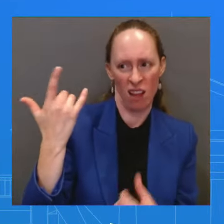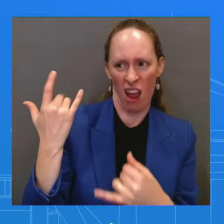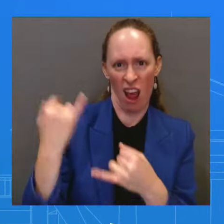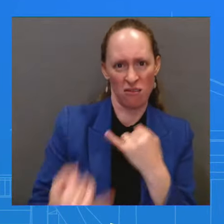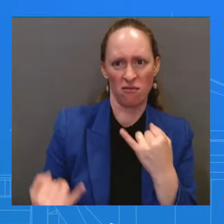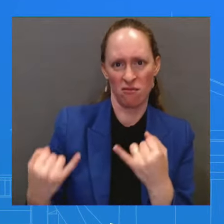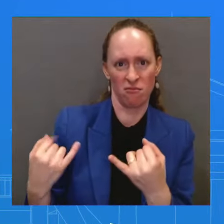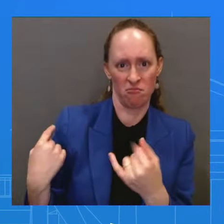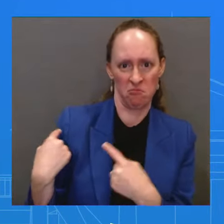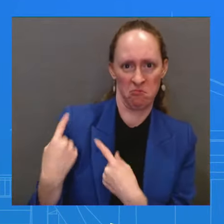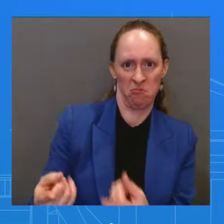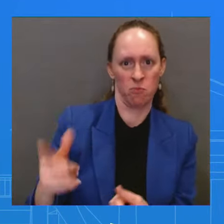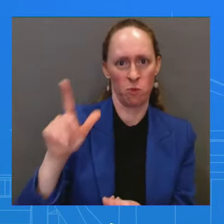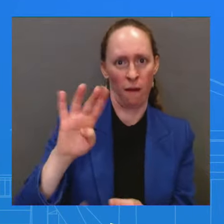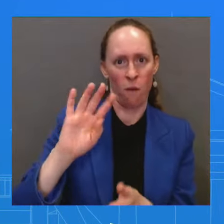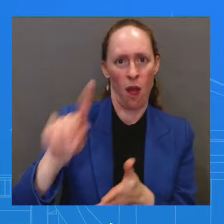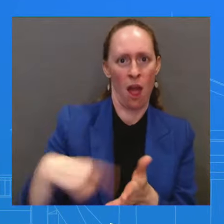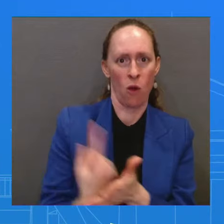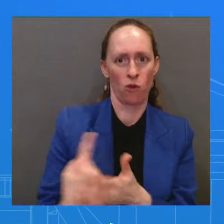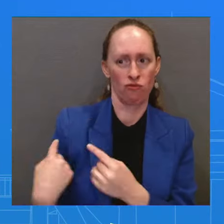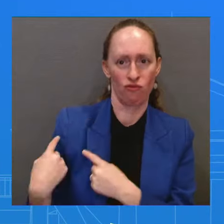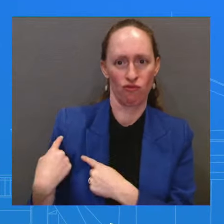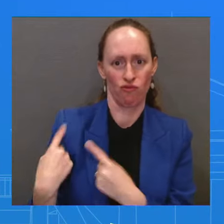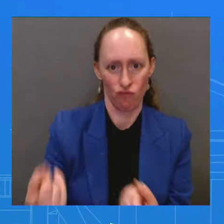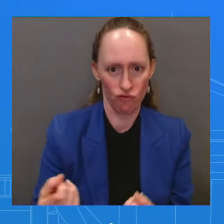heard anybody talking about the possibility of Speaker Trump?